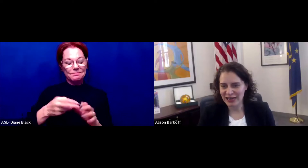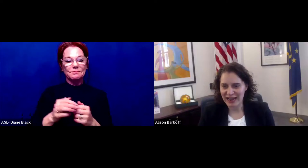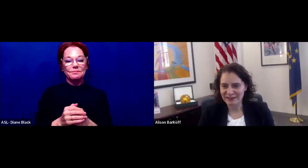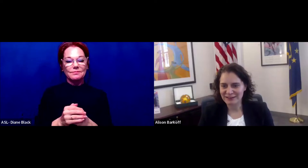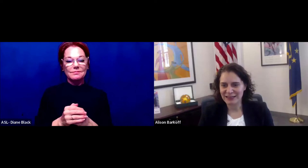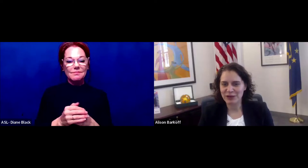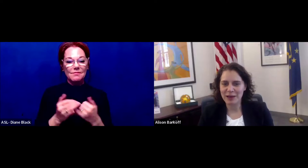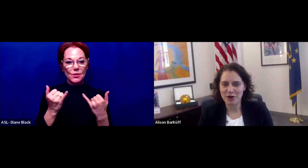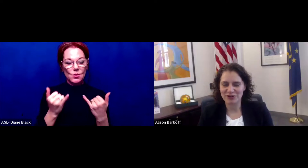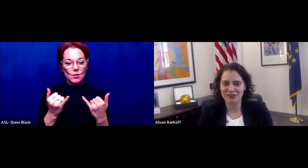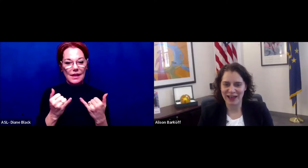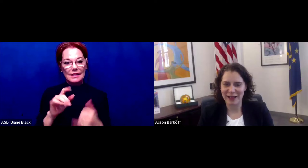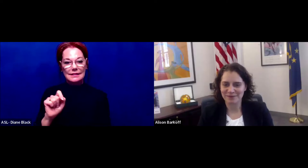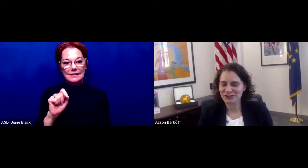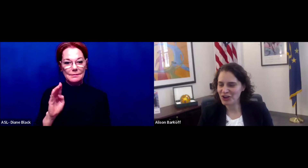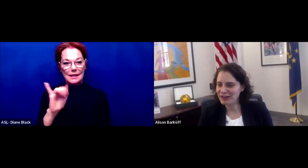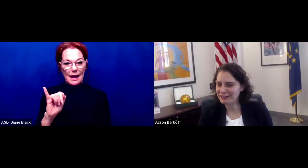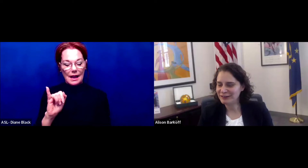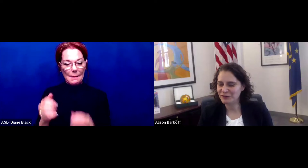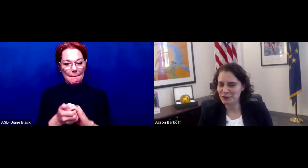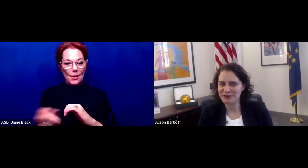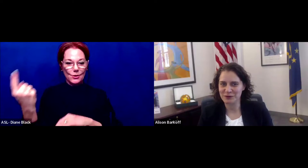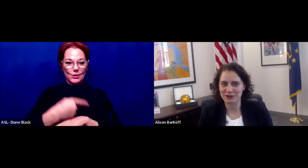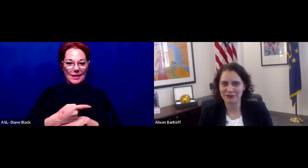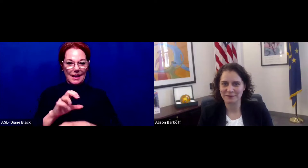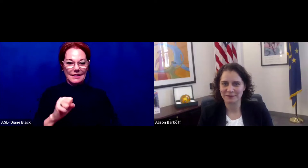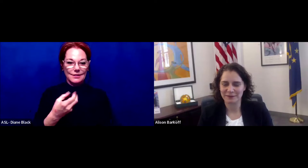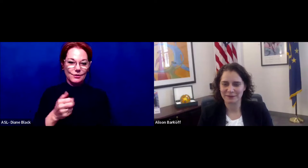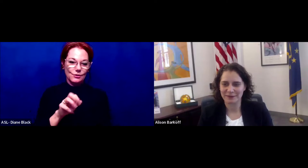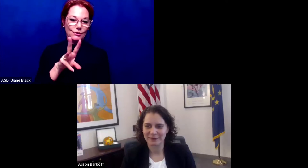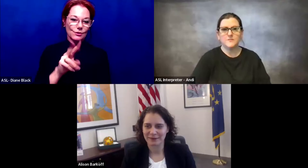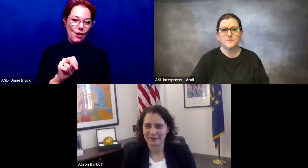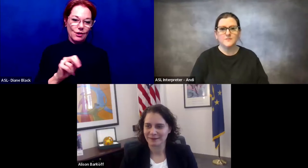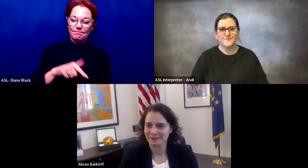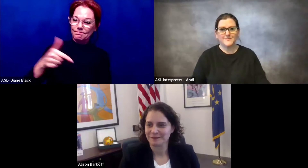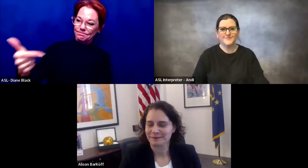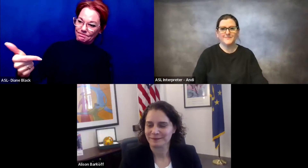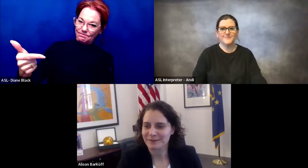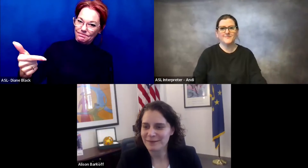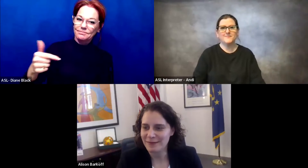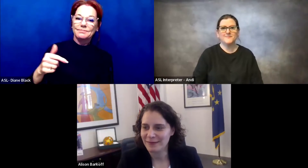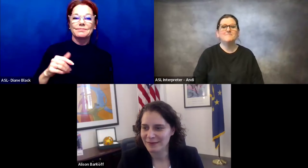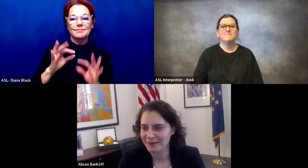today's TBI partner day. Shawn, the floor is yours. Shawn Callaway: Thank you, Alison. Wonderful, wonderful.